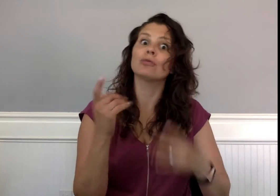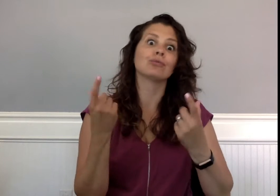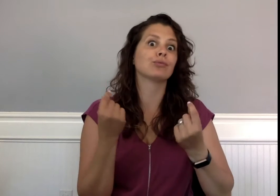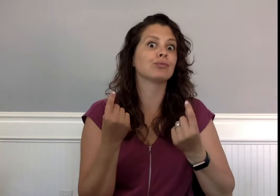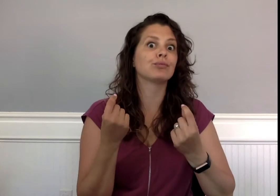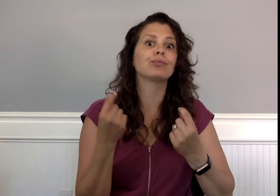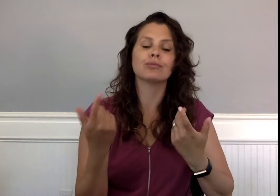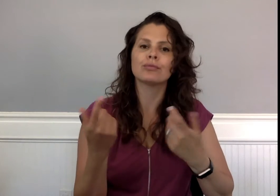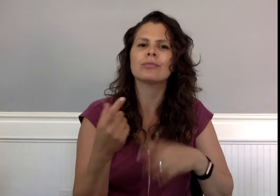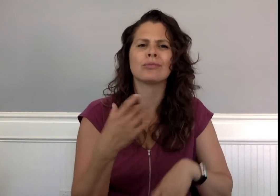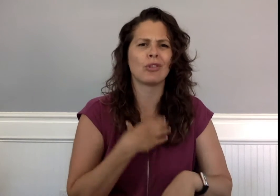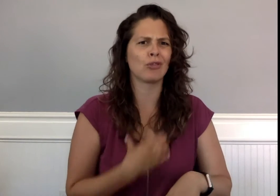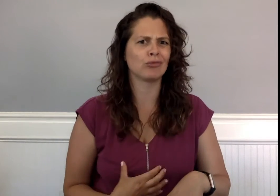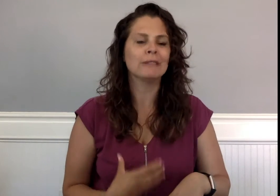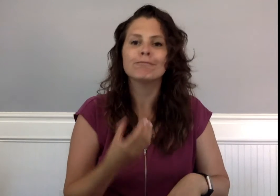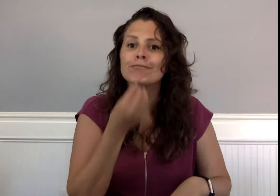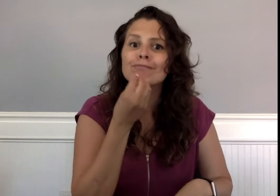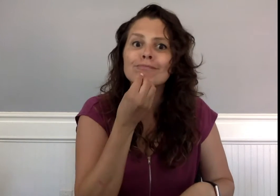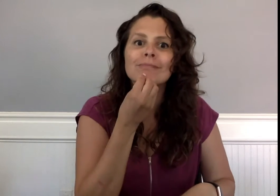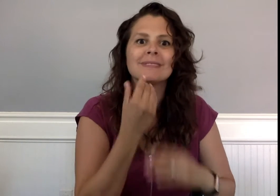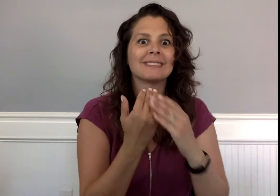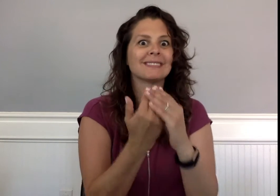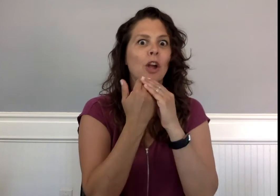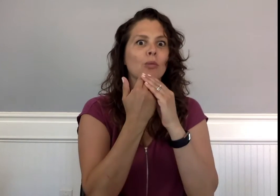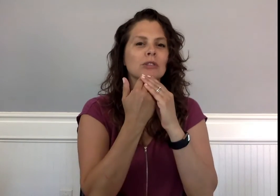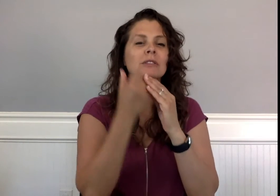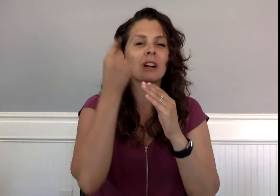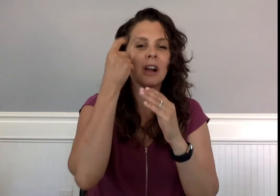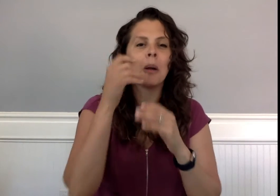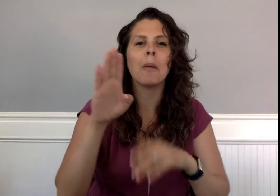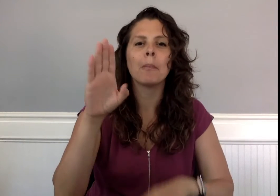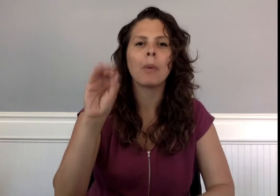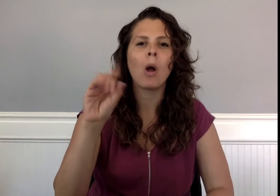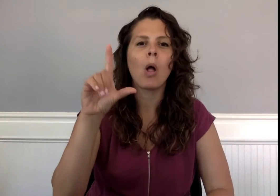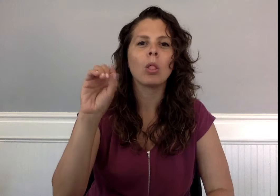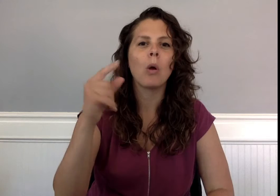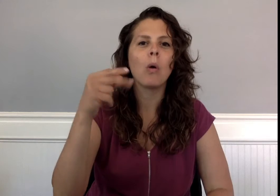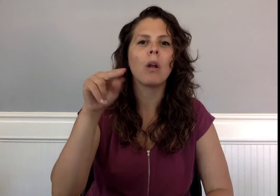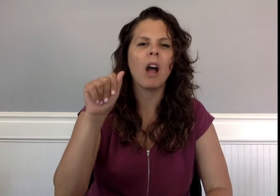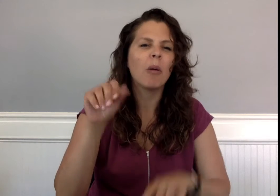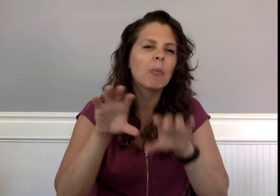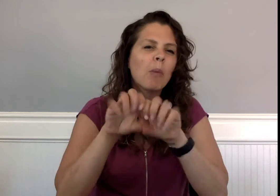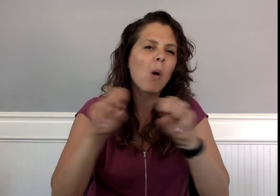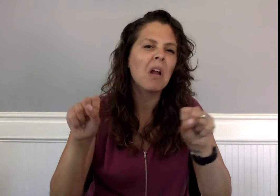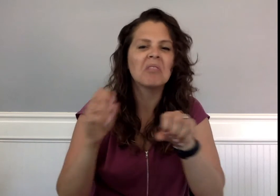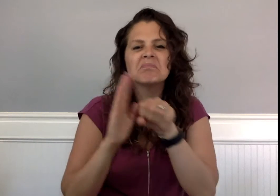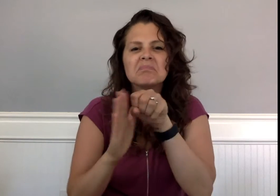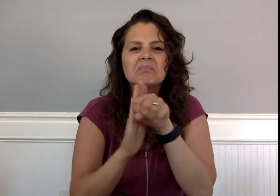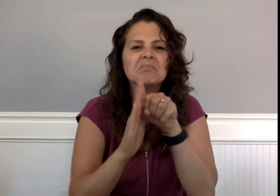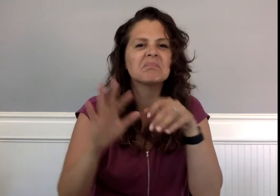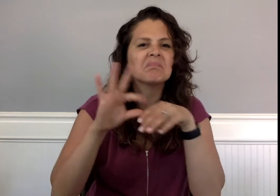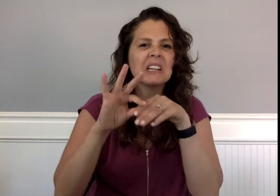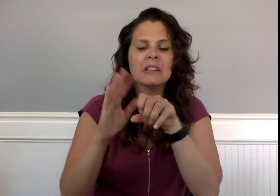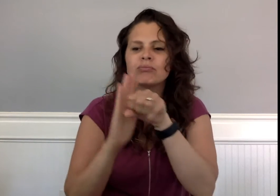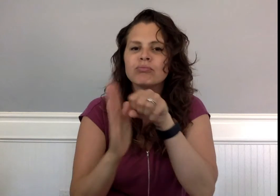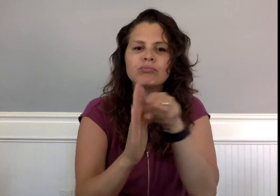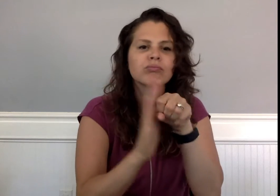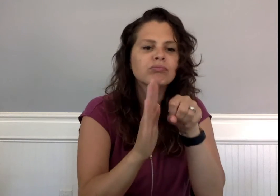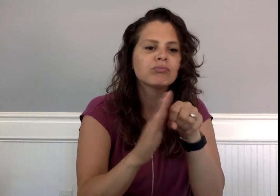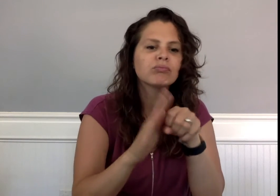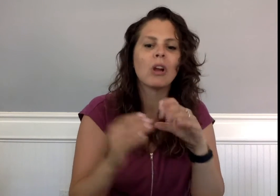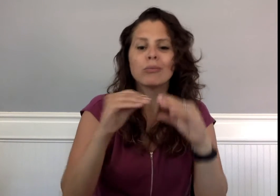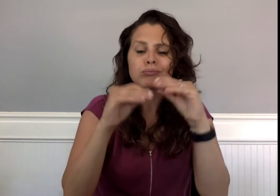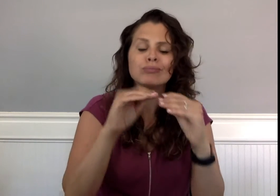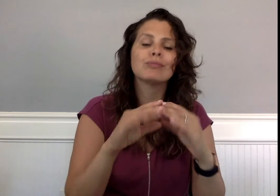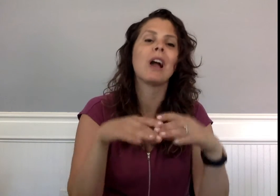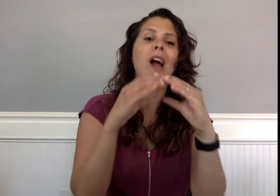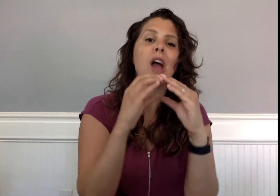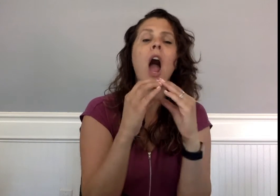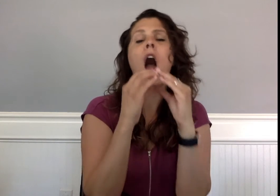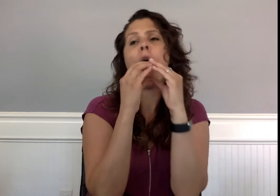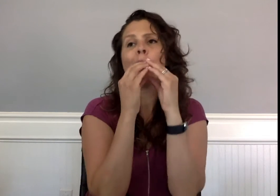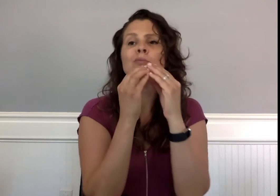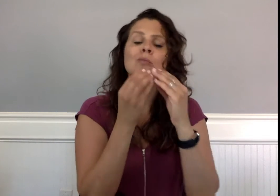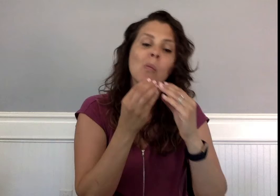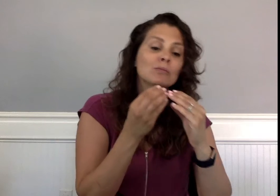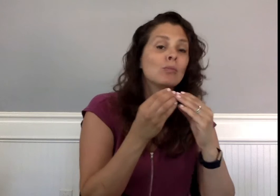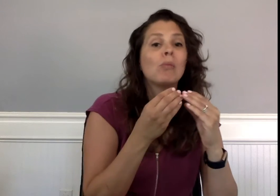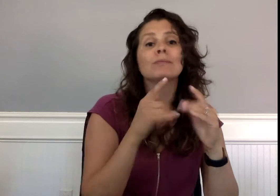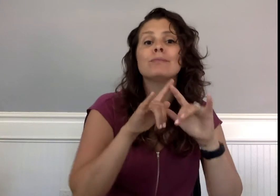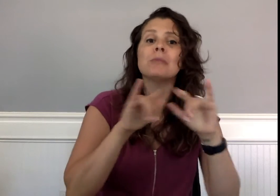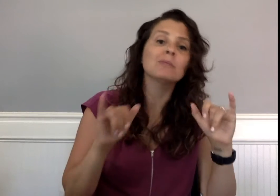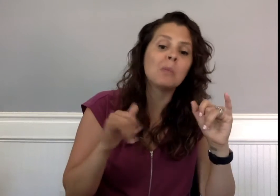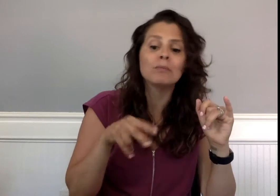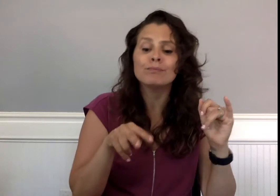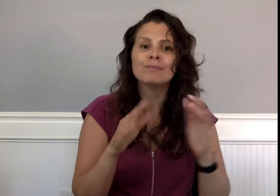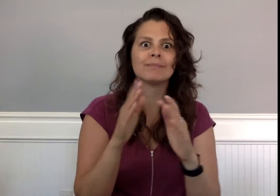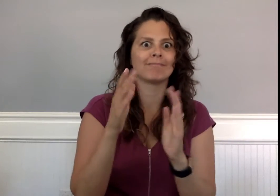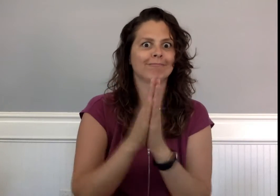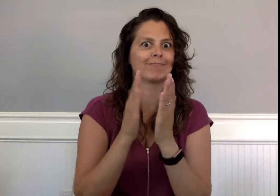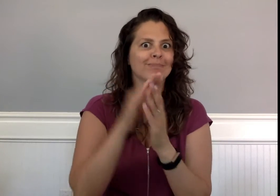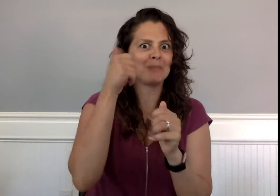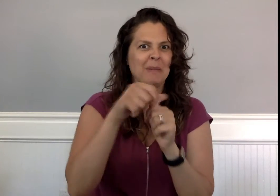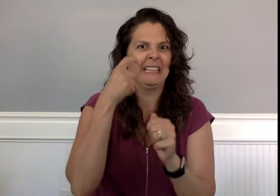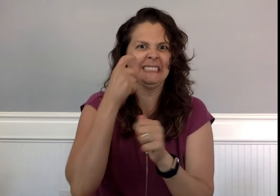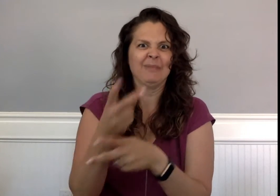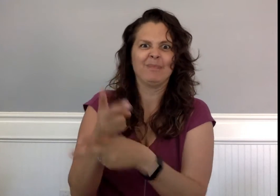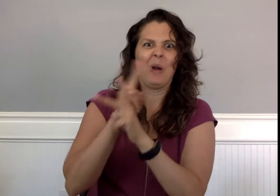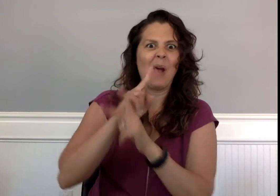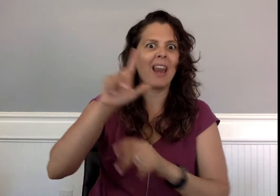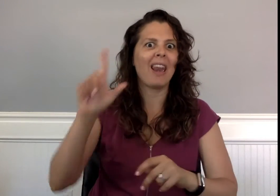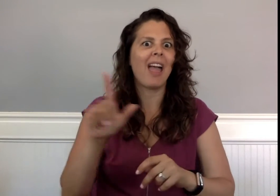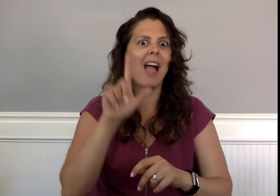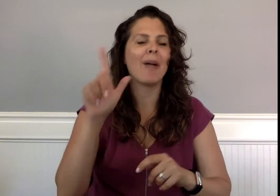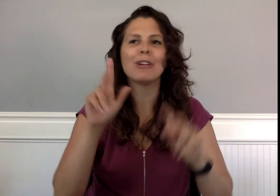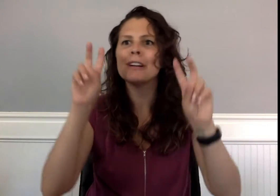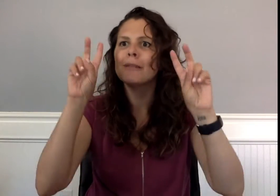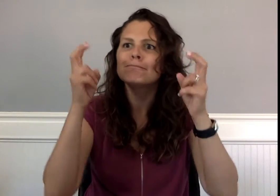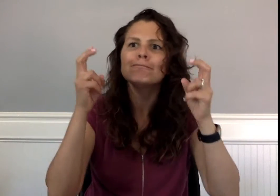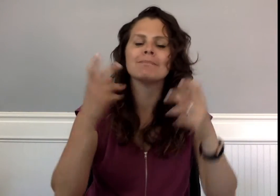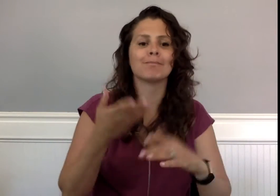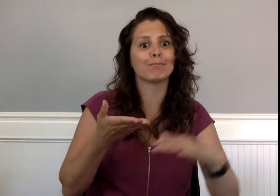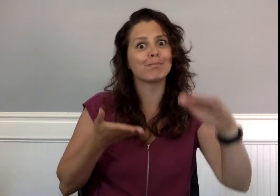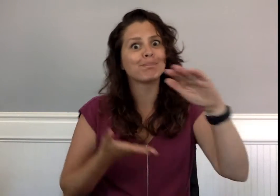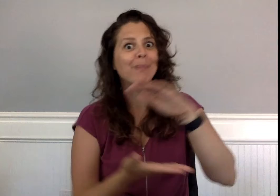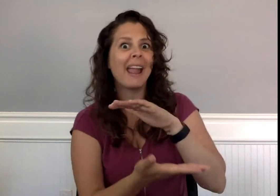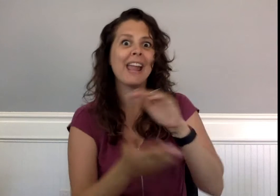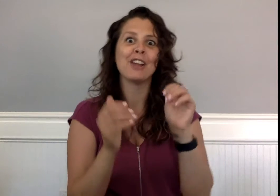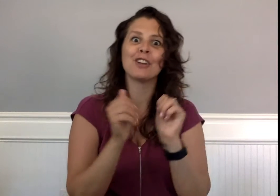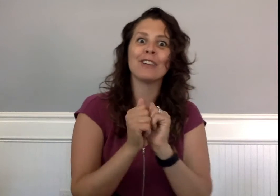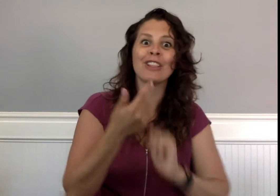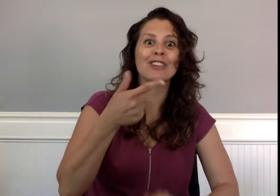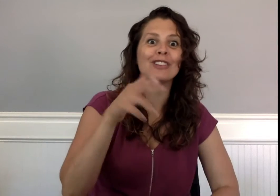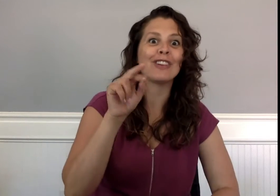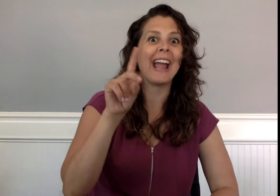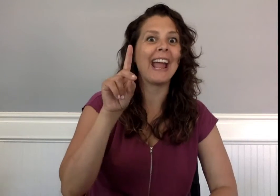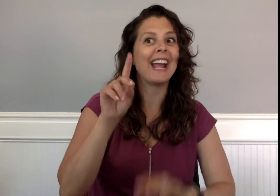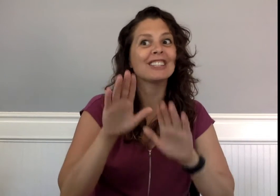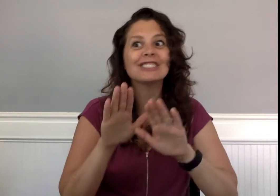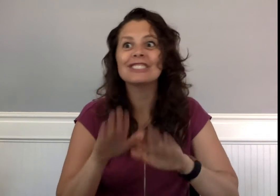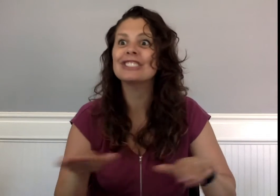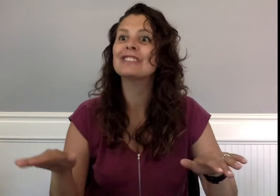Charlie was eating a bologna sandwich, looking through "Baking with the Grandkids: